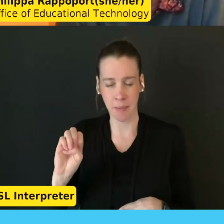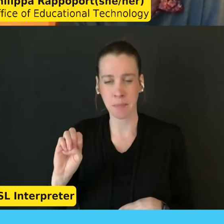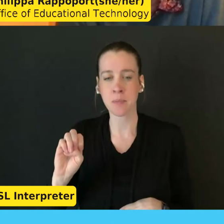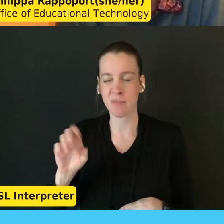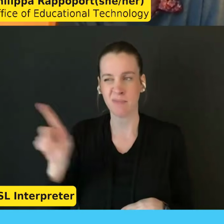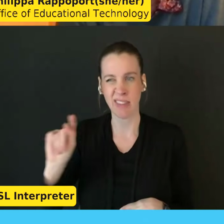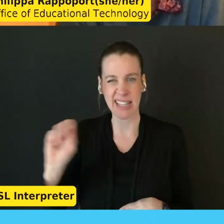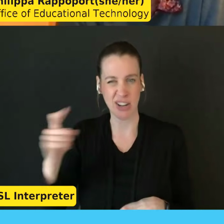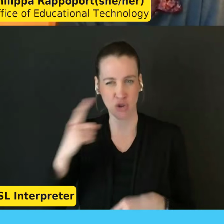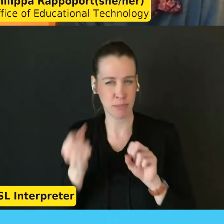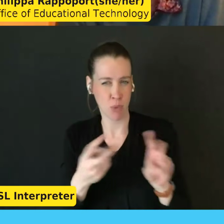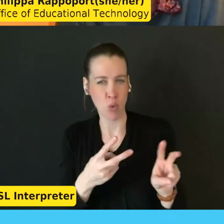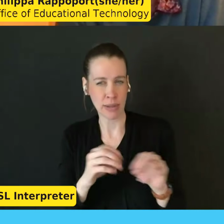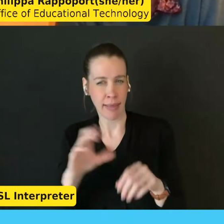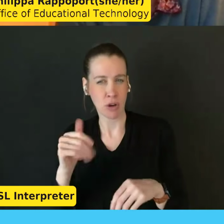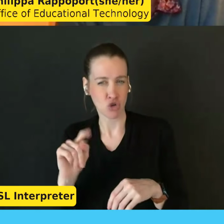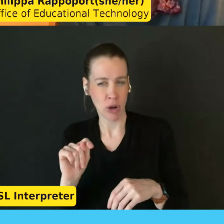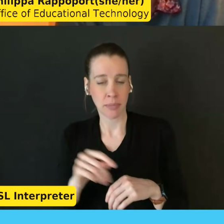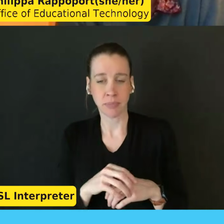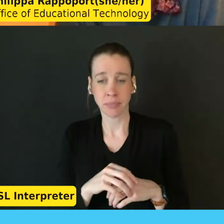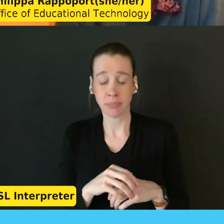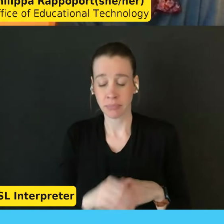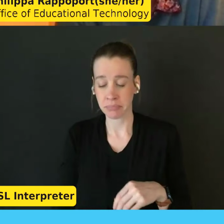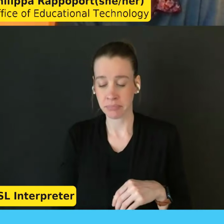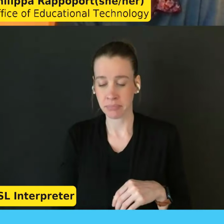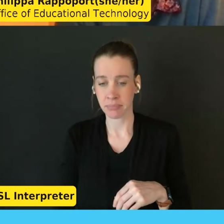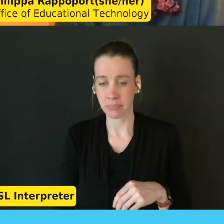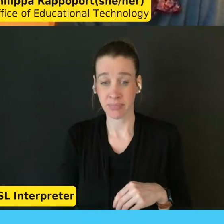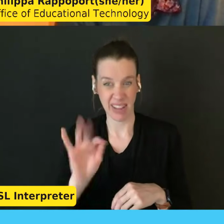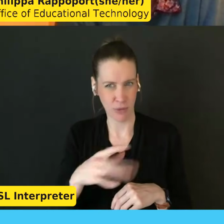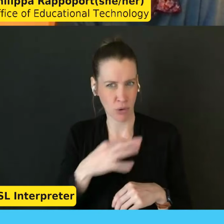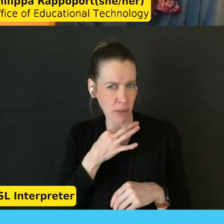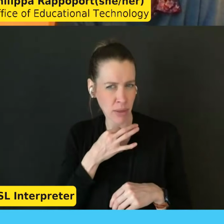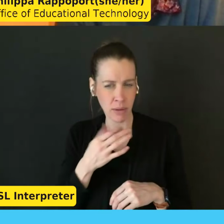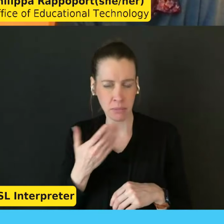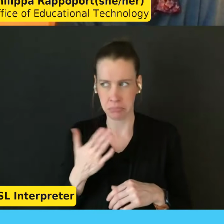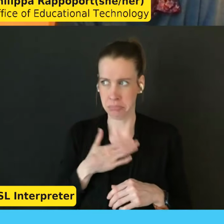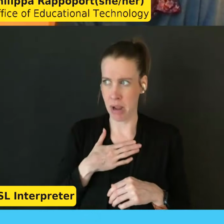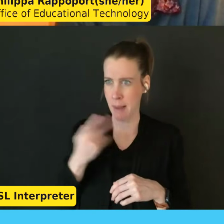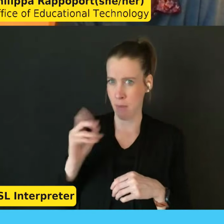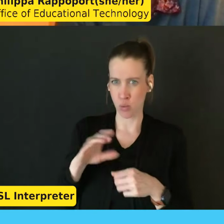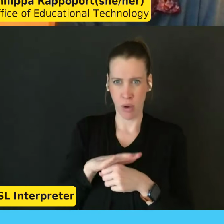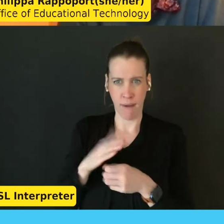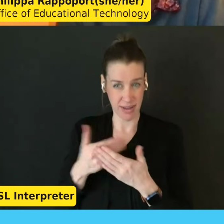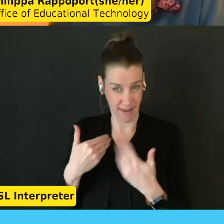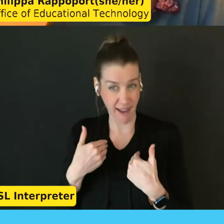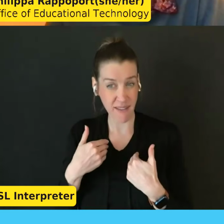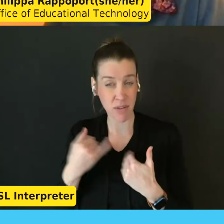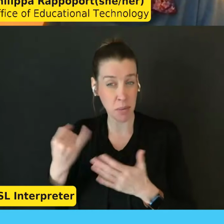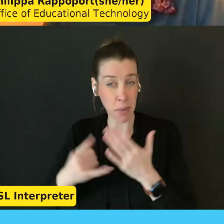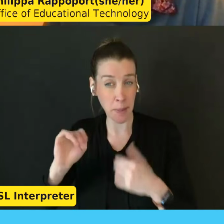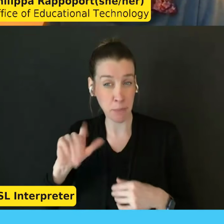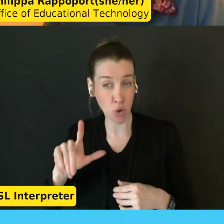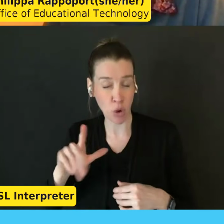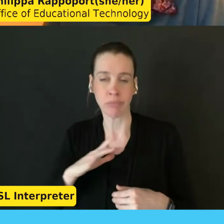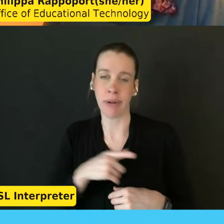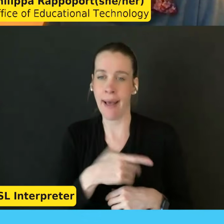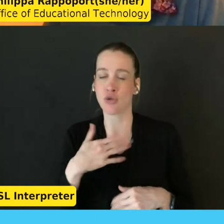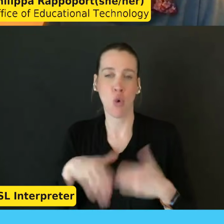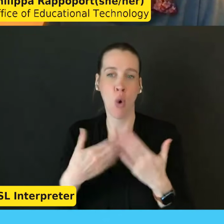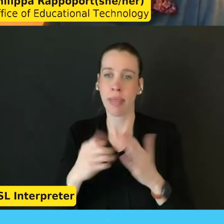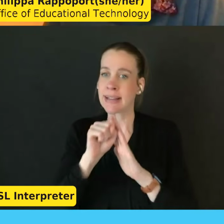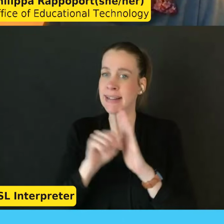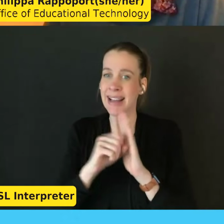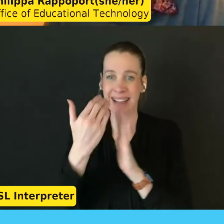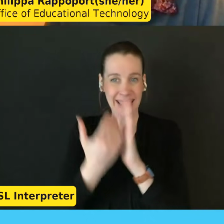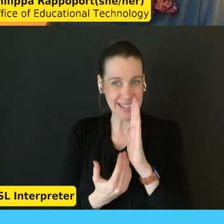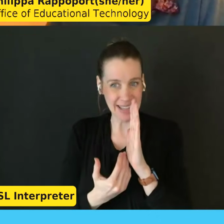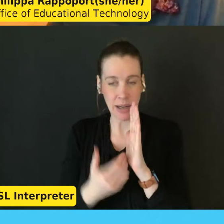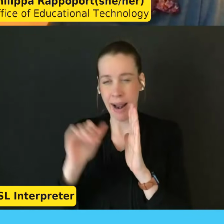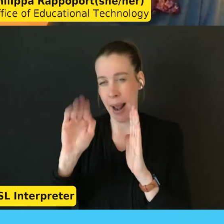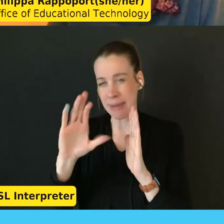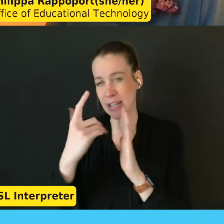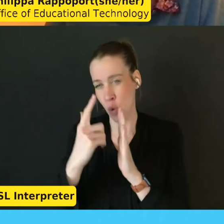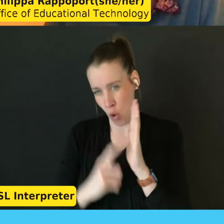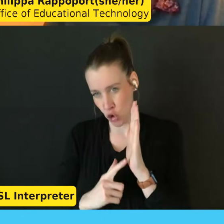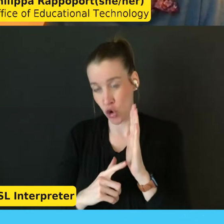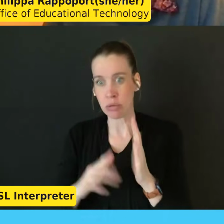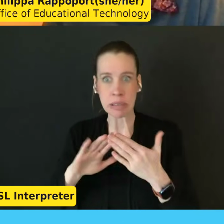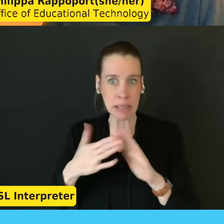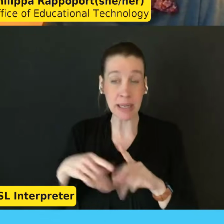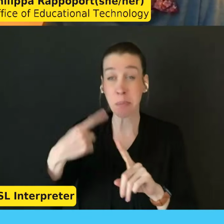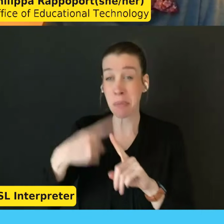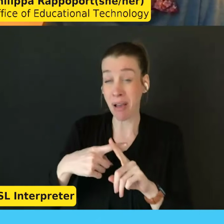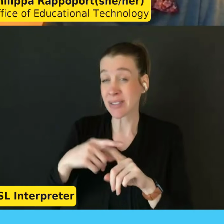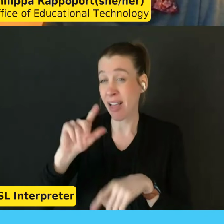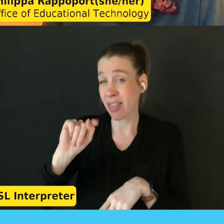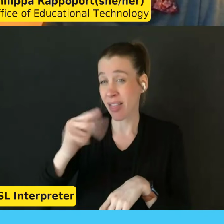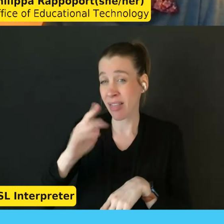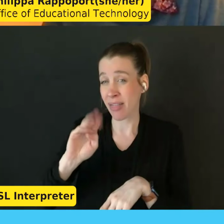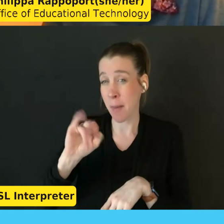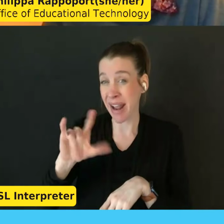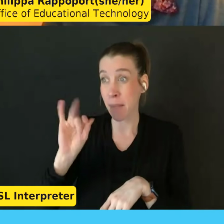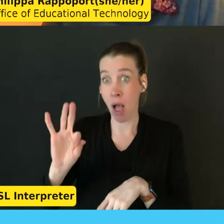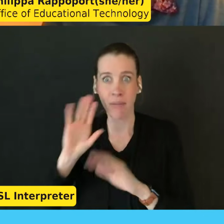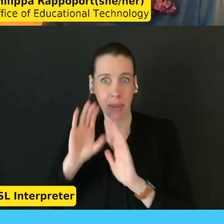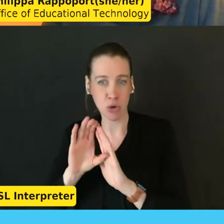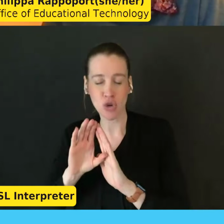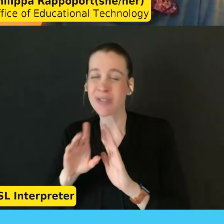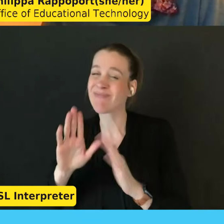presentation on the controversy surrounding these mural, I actually did do a presentation one time. I guess we someone came to that and saw that presentation. And, the living new deal was a great resource for preparing for that. I also want to recommend a website. A Wikipedia